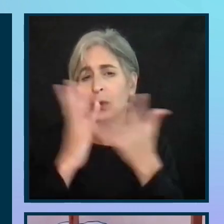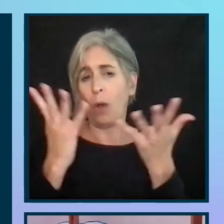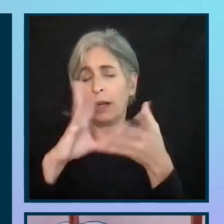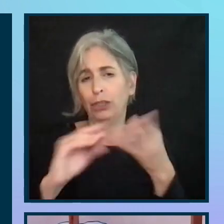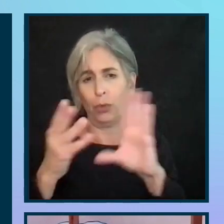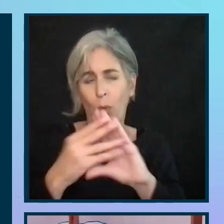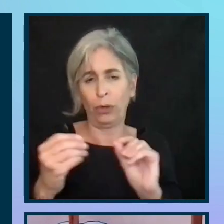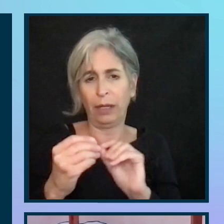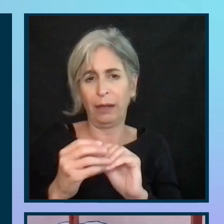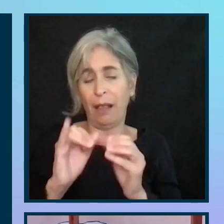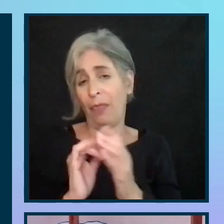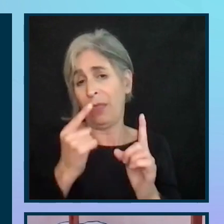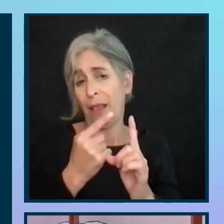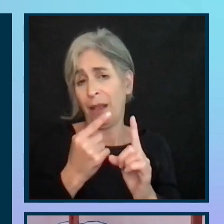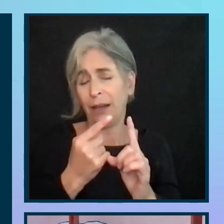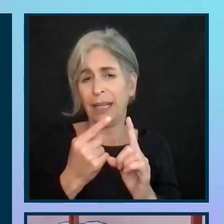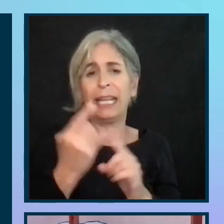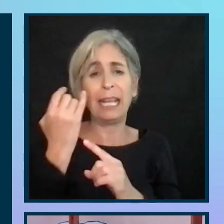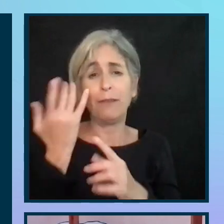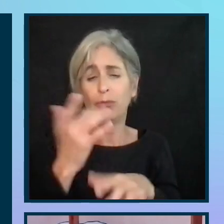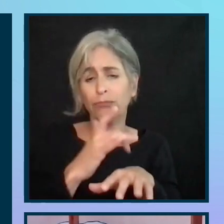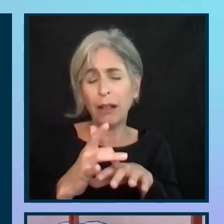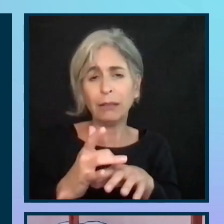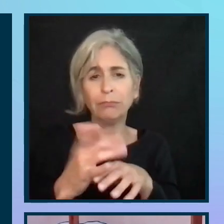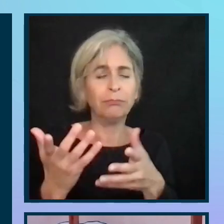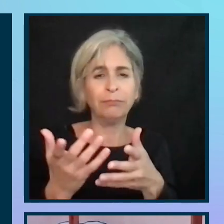At that point, it'd be trivial to fill in the blanks and clean things up,